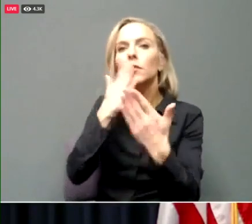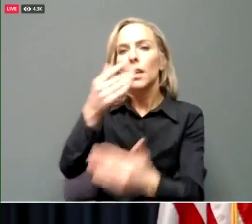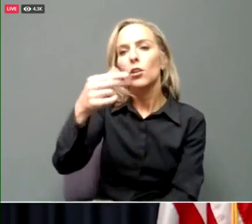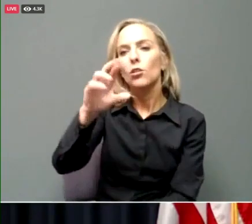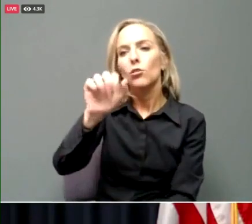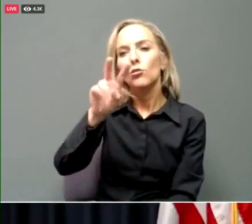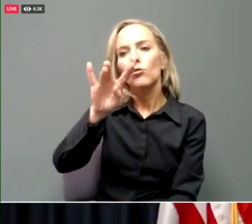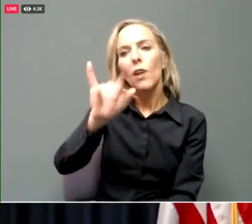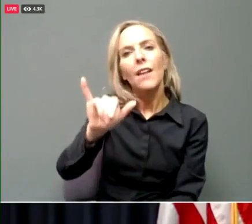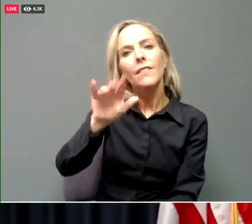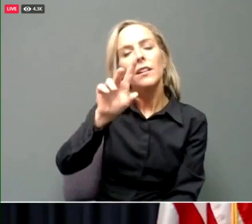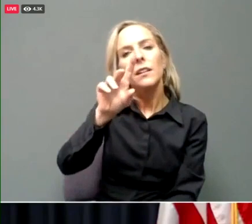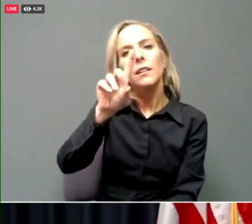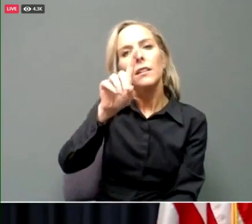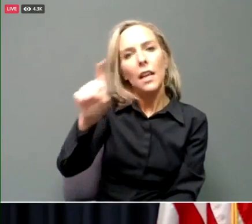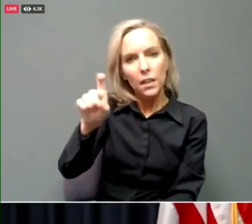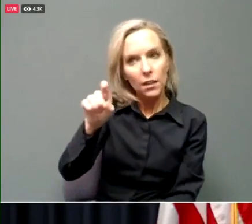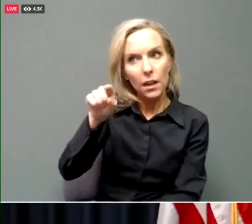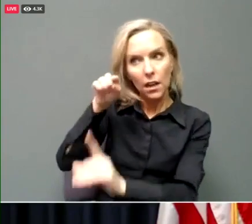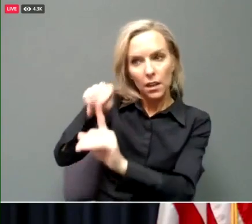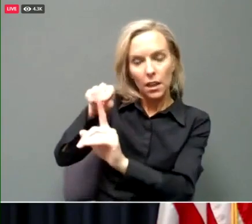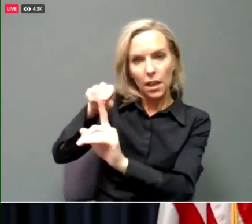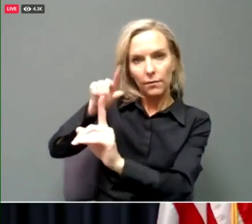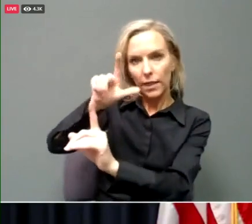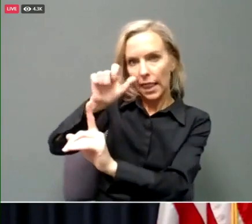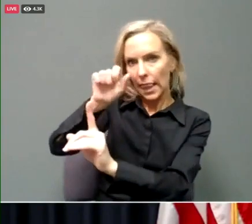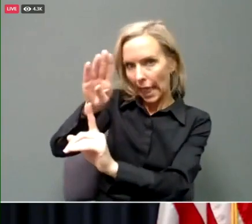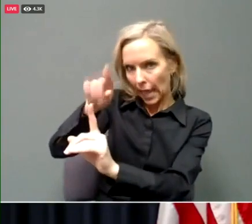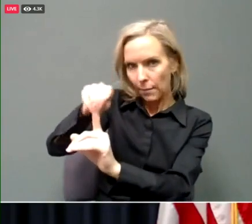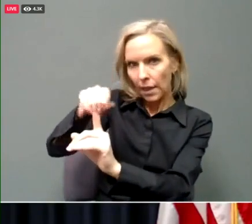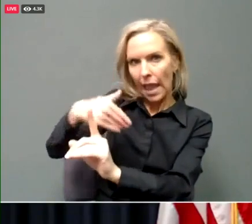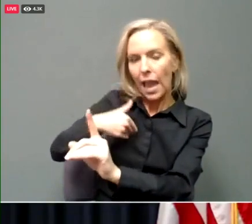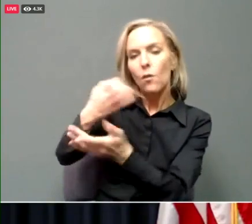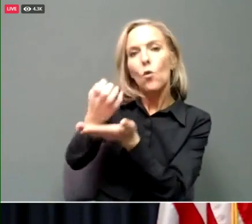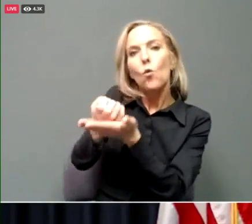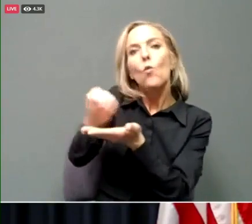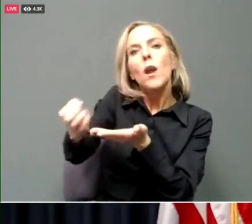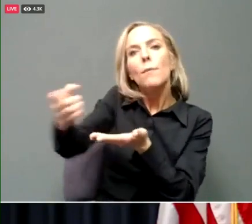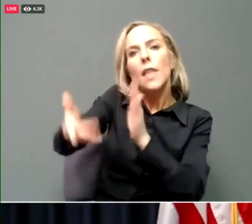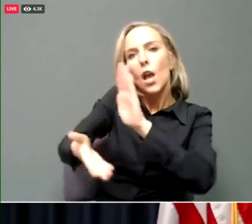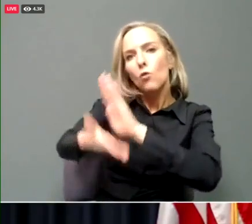there's certain laboratory equipment that runs certain assays that allow us